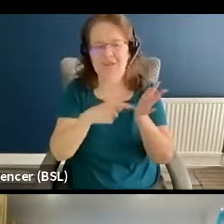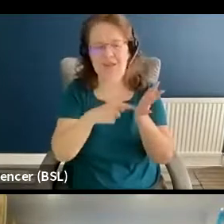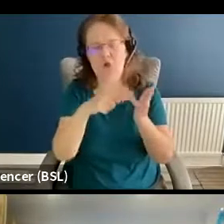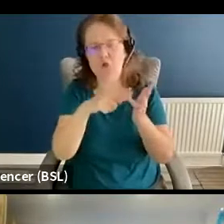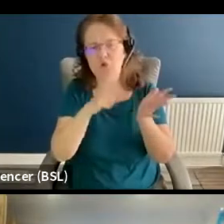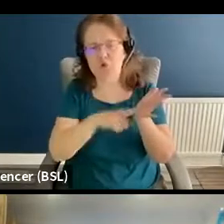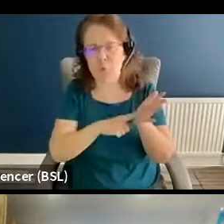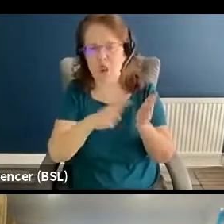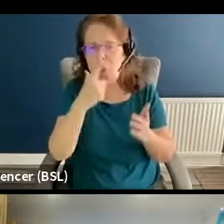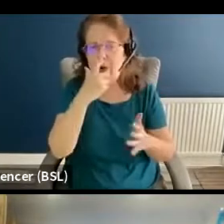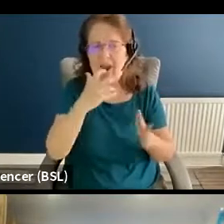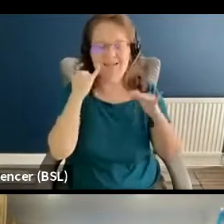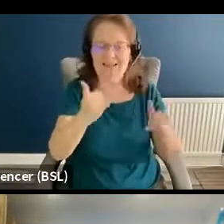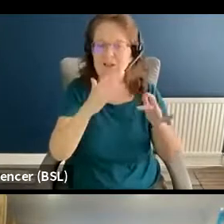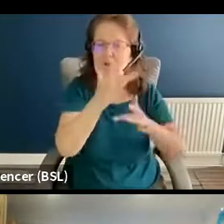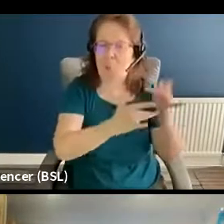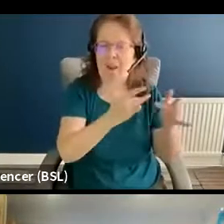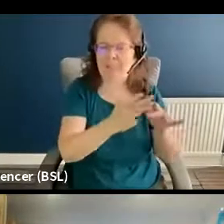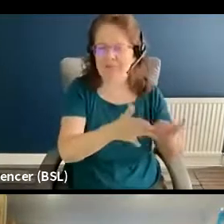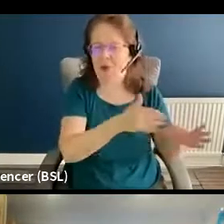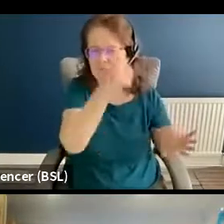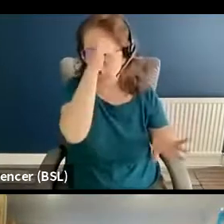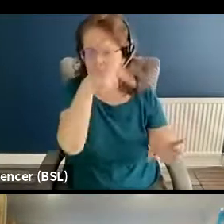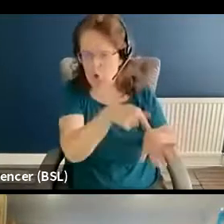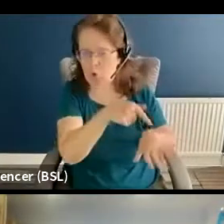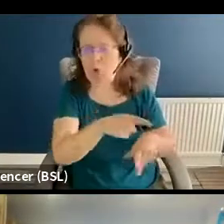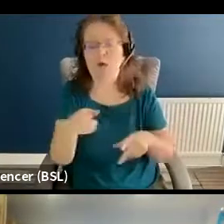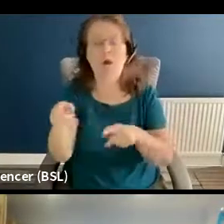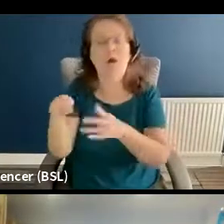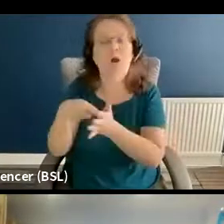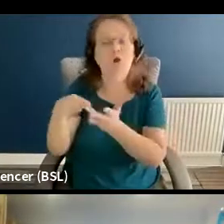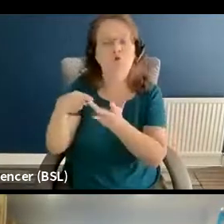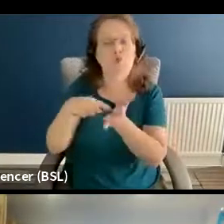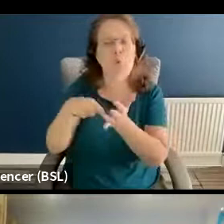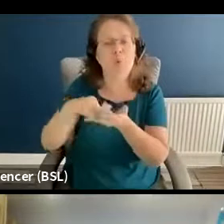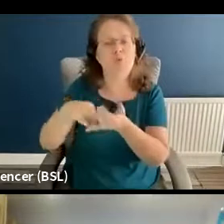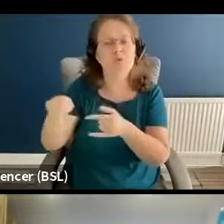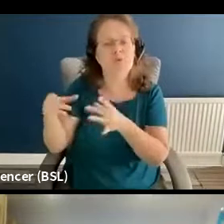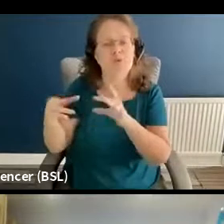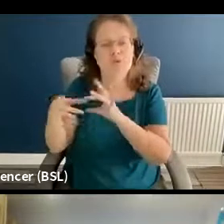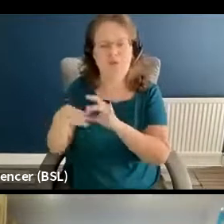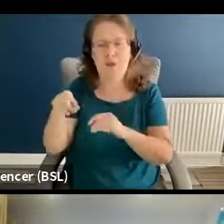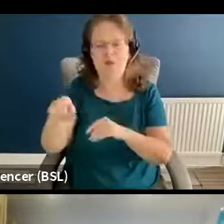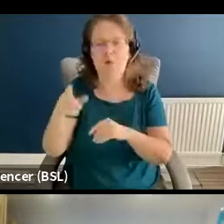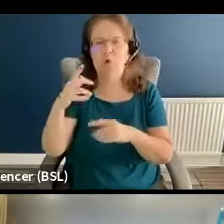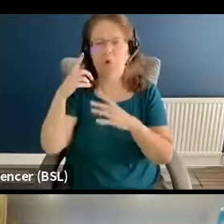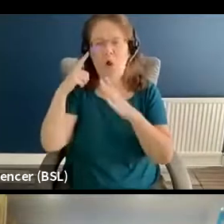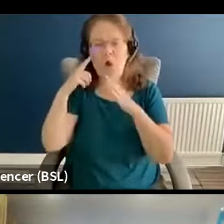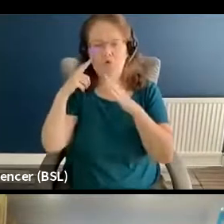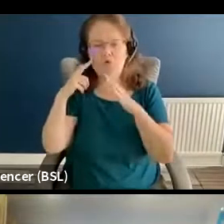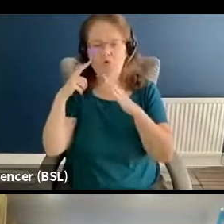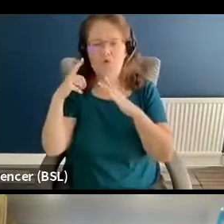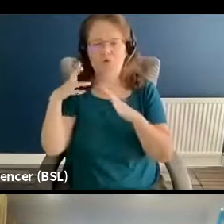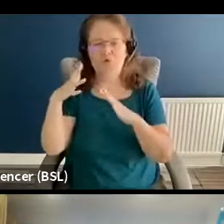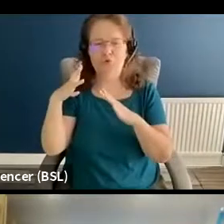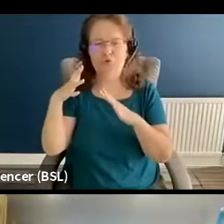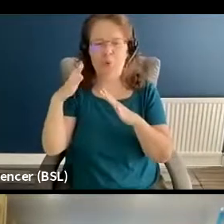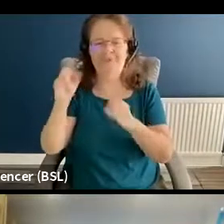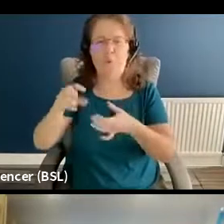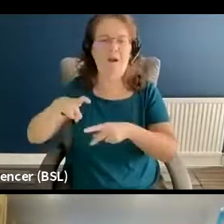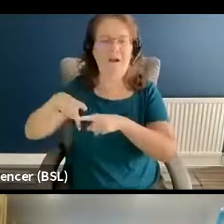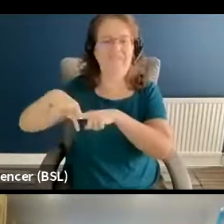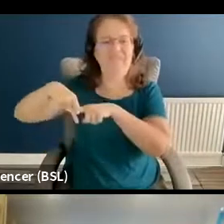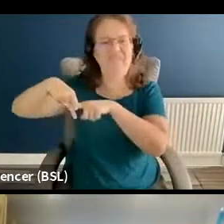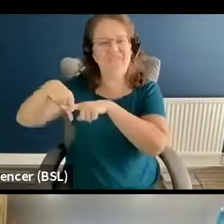on websites, but there are also tools that purport to be fixes for websites. I won't name them here.